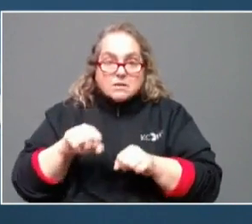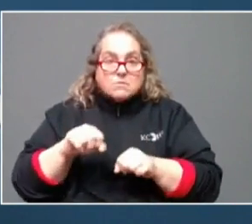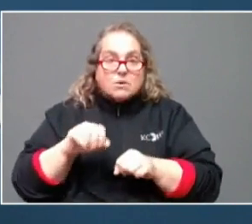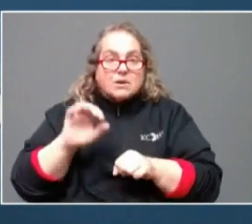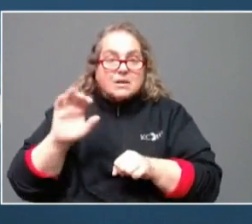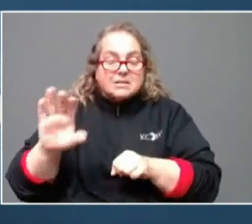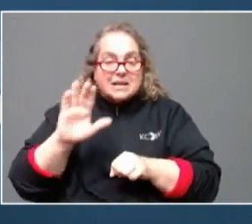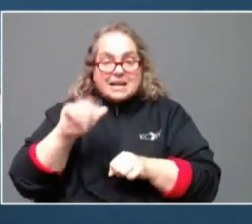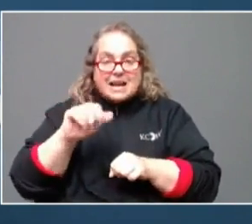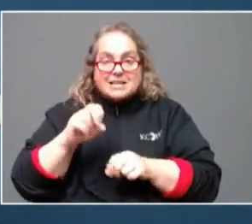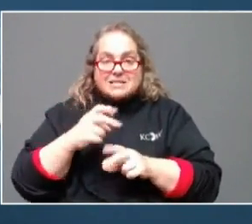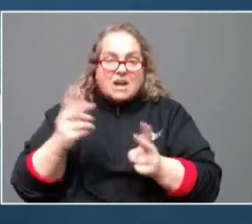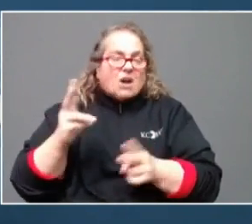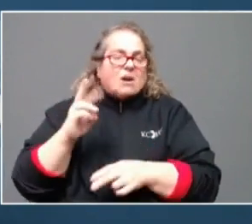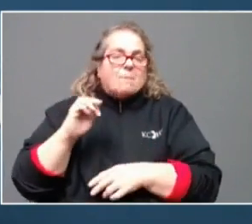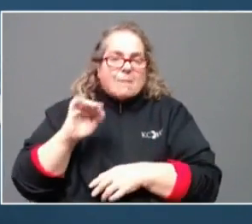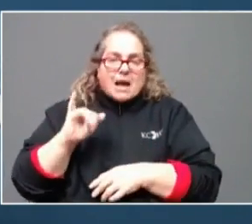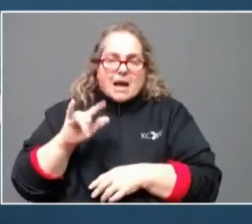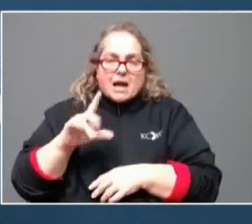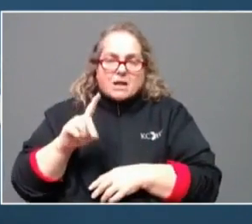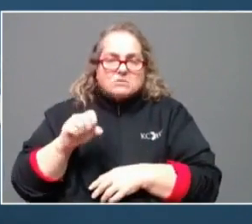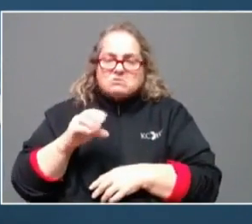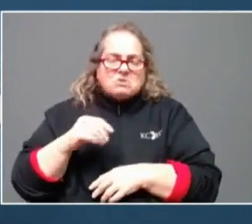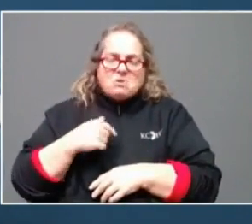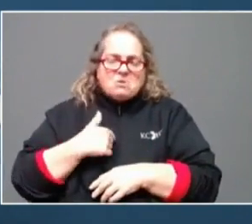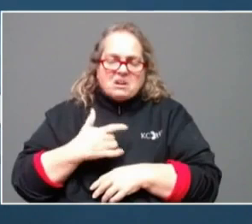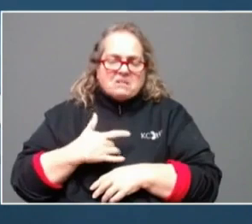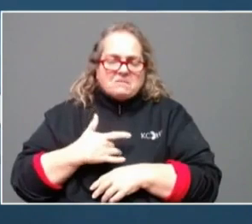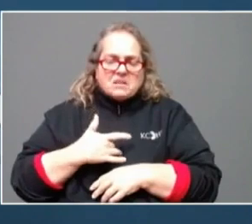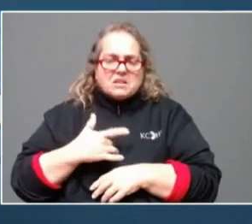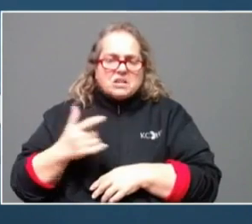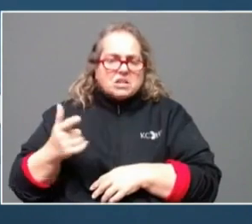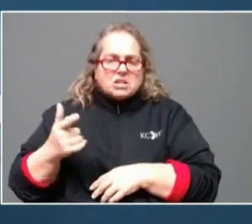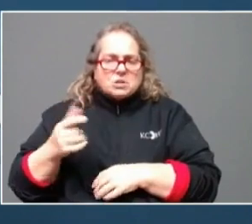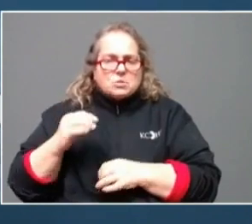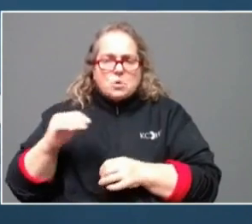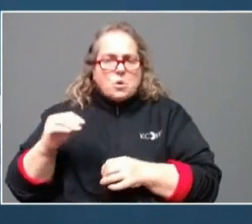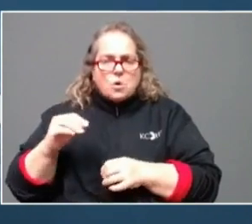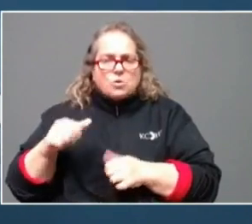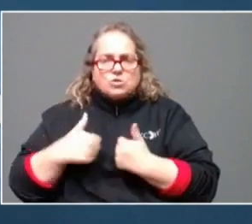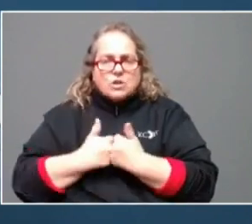mild so we don't anticipate um, any any challenges with getting him back. But